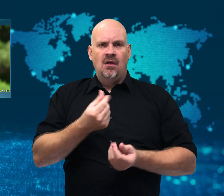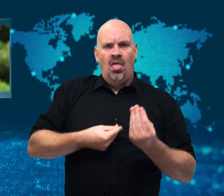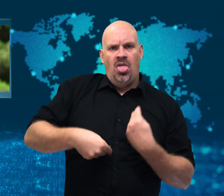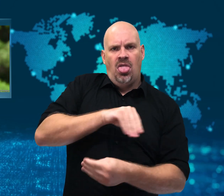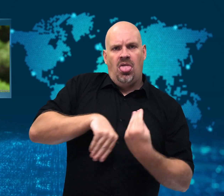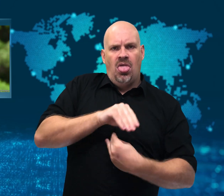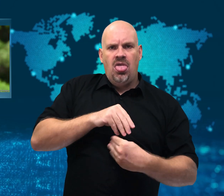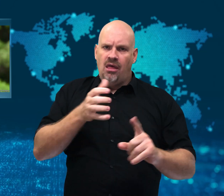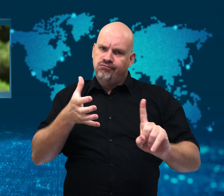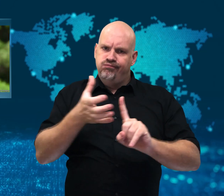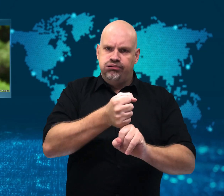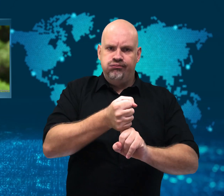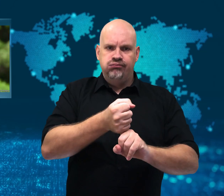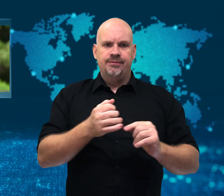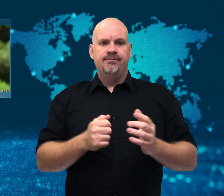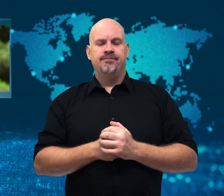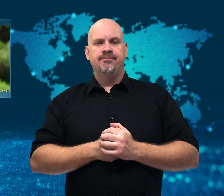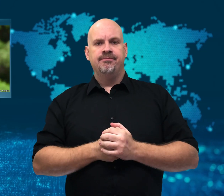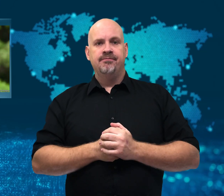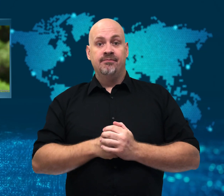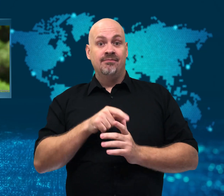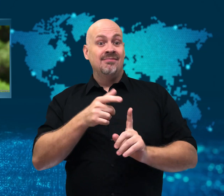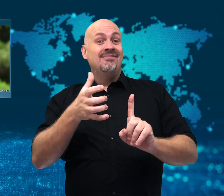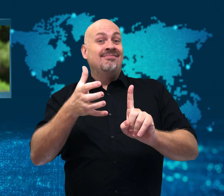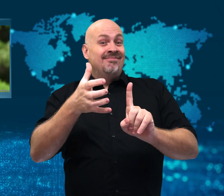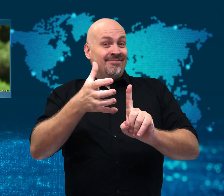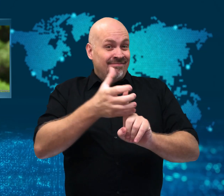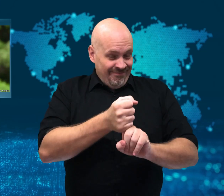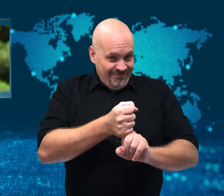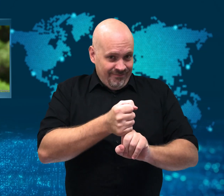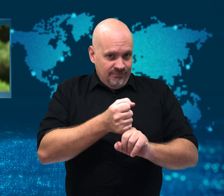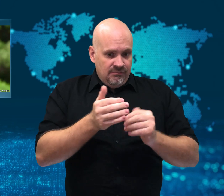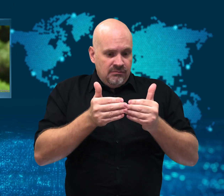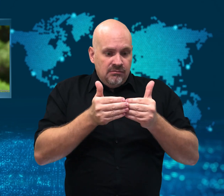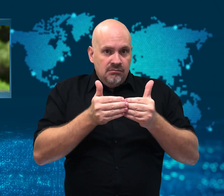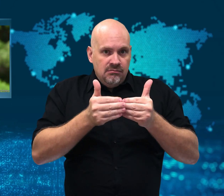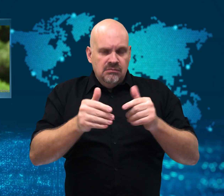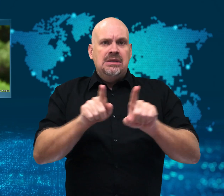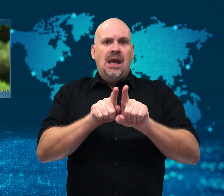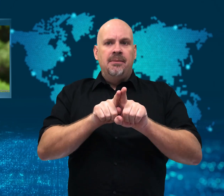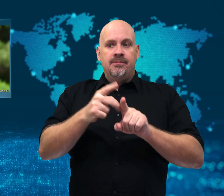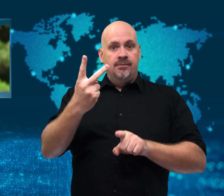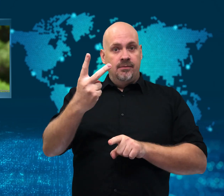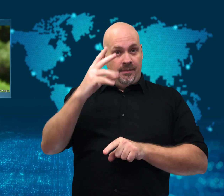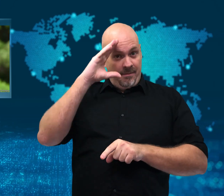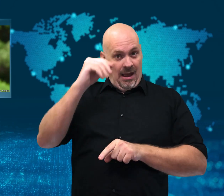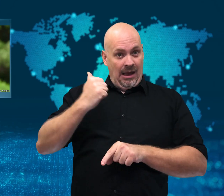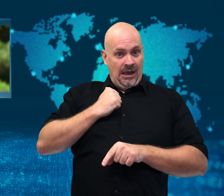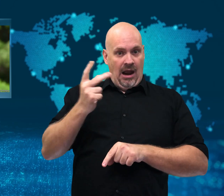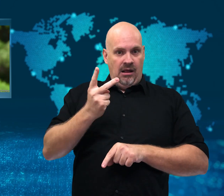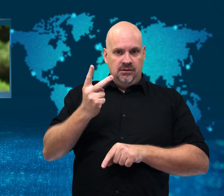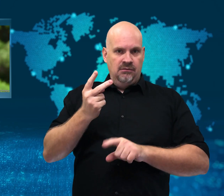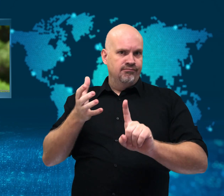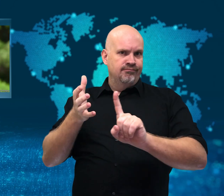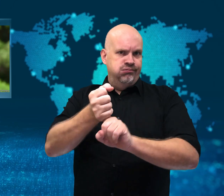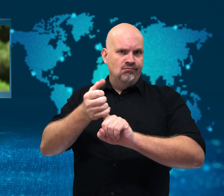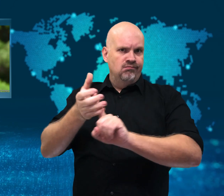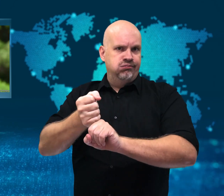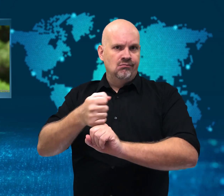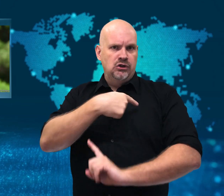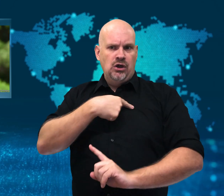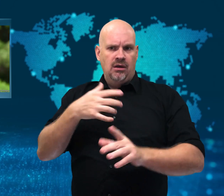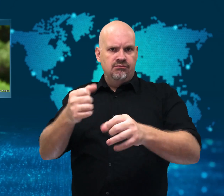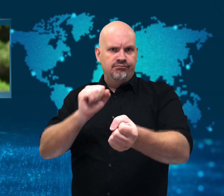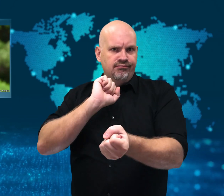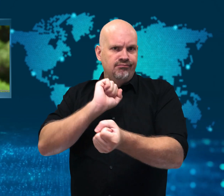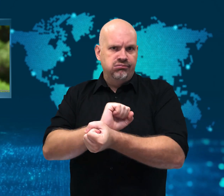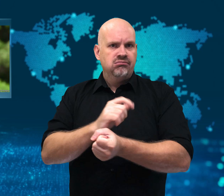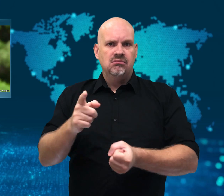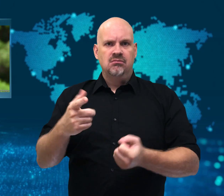Kovrig and Spavor were arrested in China on accusations of espionage.